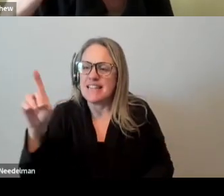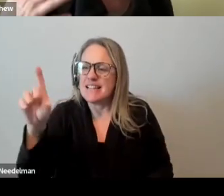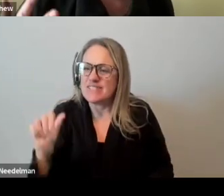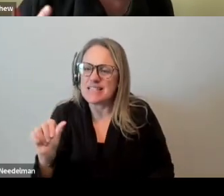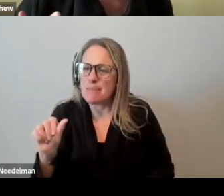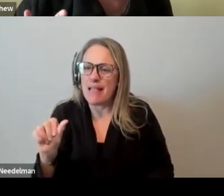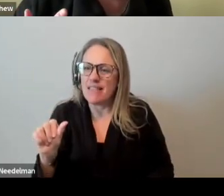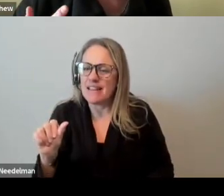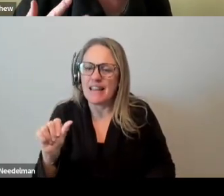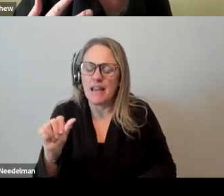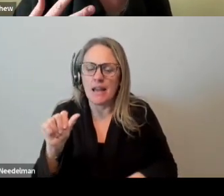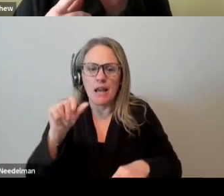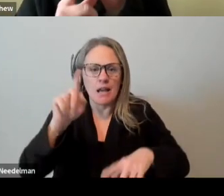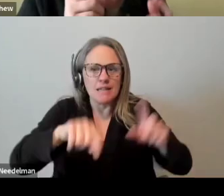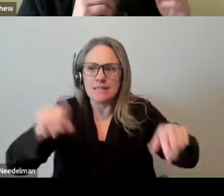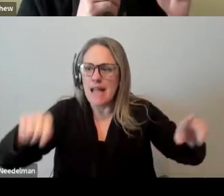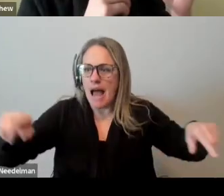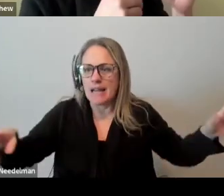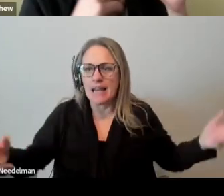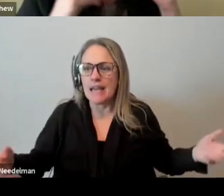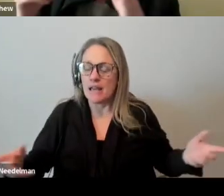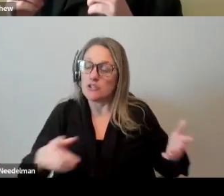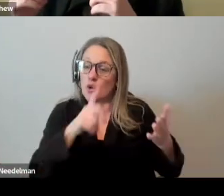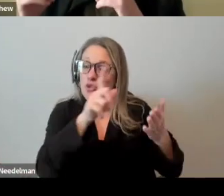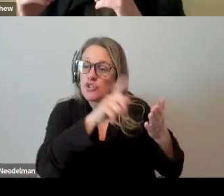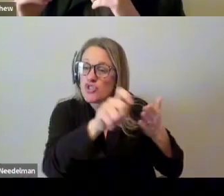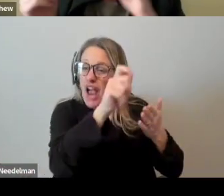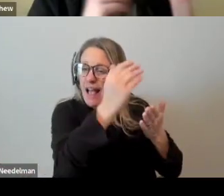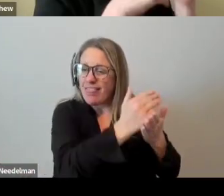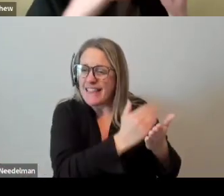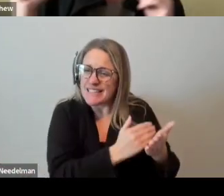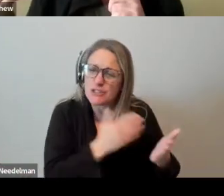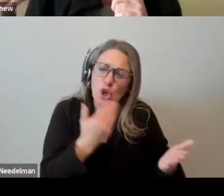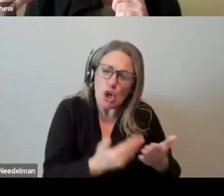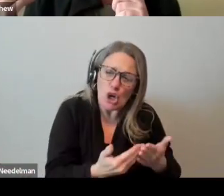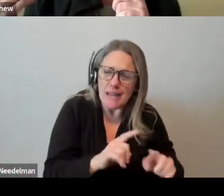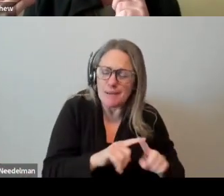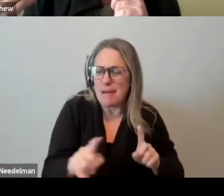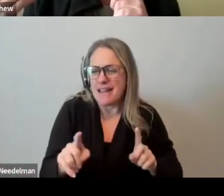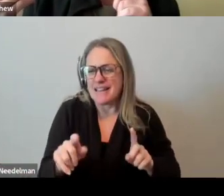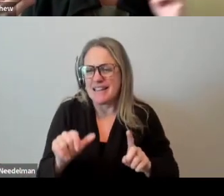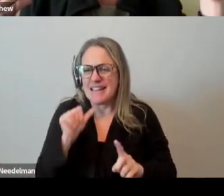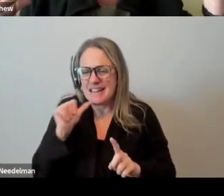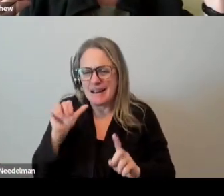So checklists are good, but it lets us turn away from disabled expertise, from doing